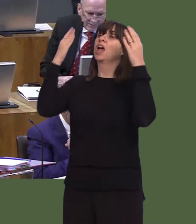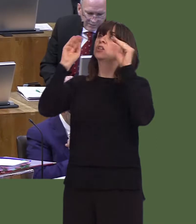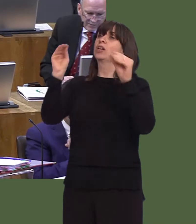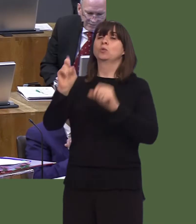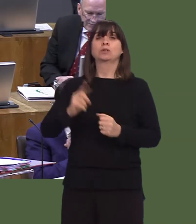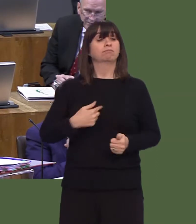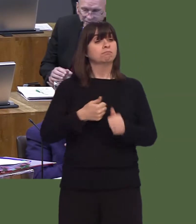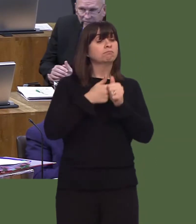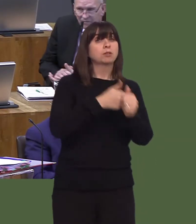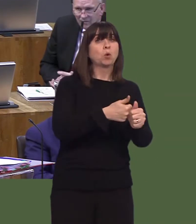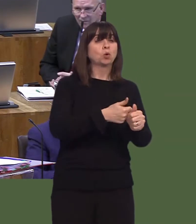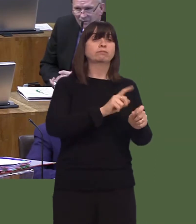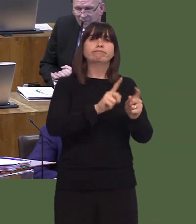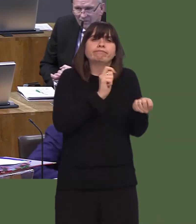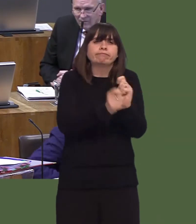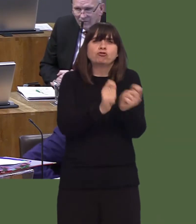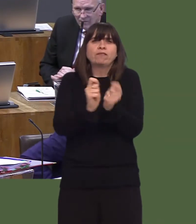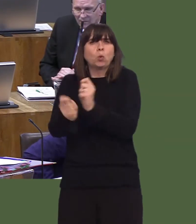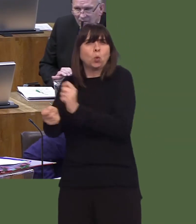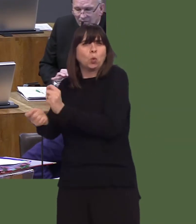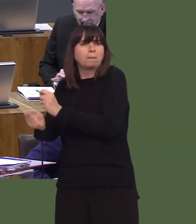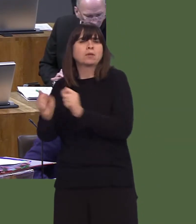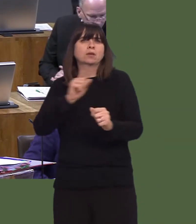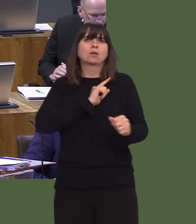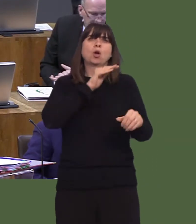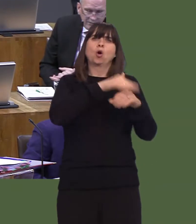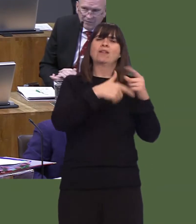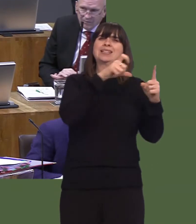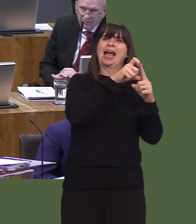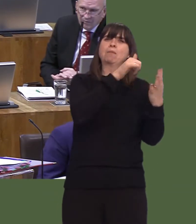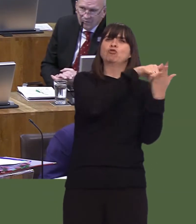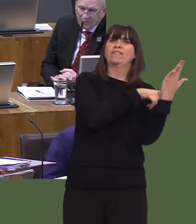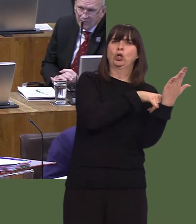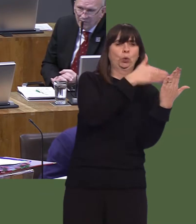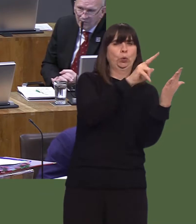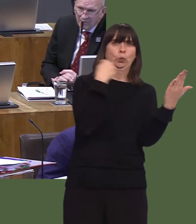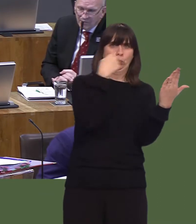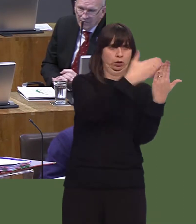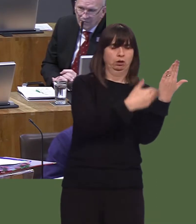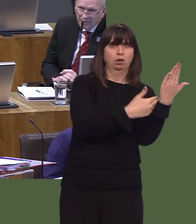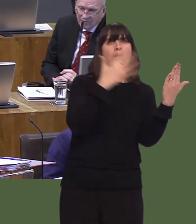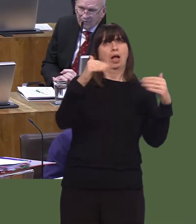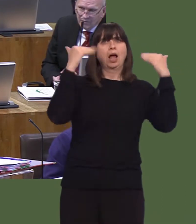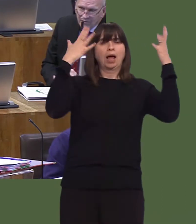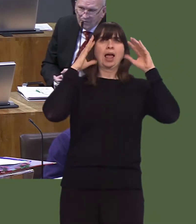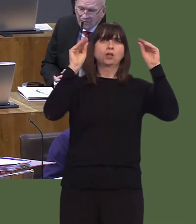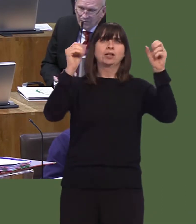providing to the sector, together with the reforms we've introduced in response to the Diamond review, will create a more sustainable higher education sector in Wales and provide